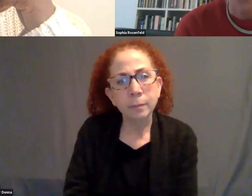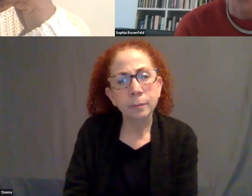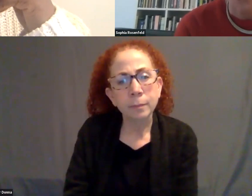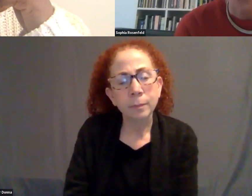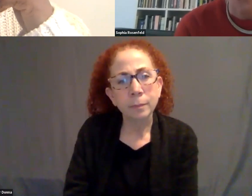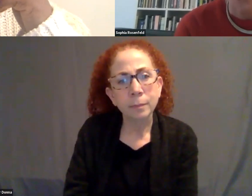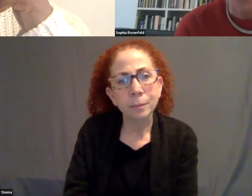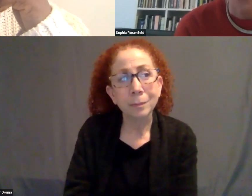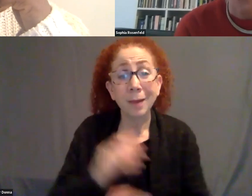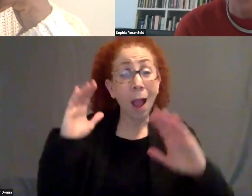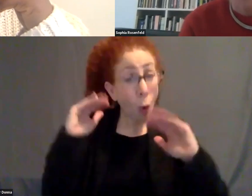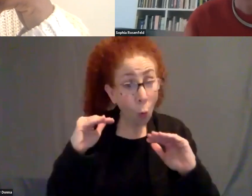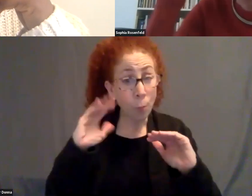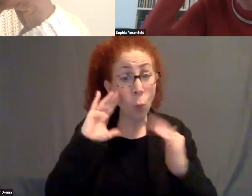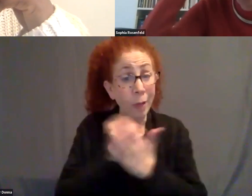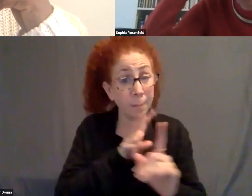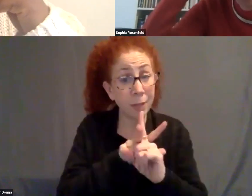I hope so.